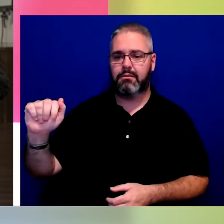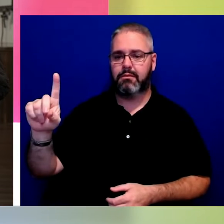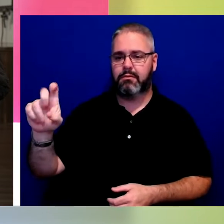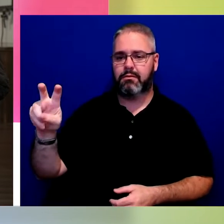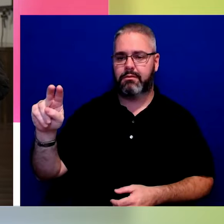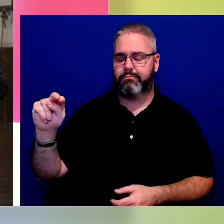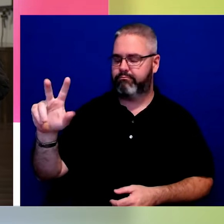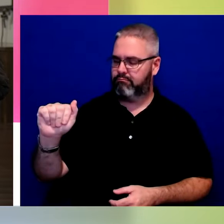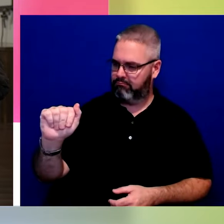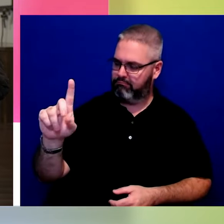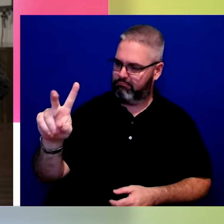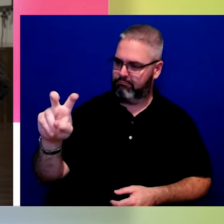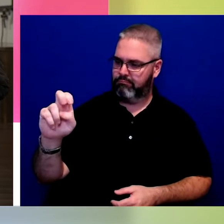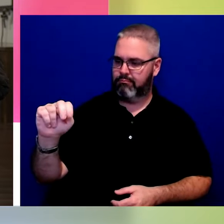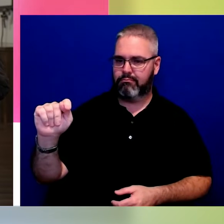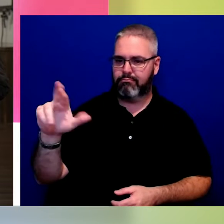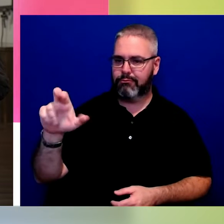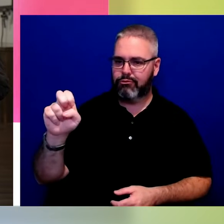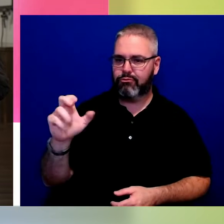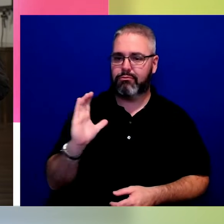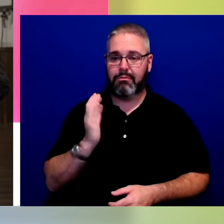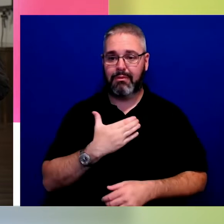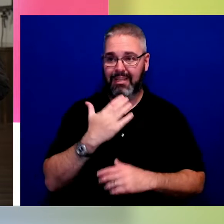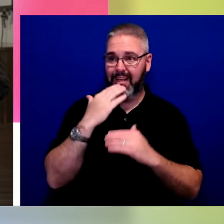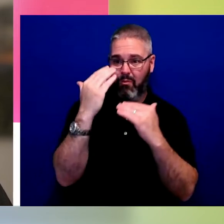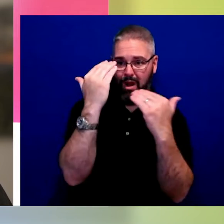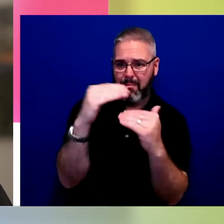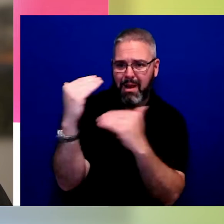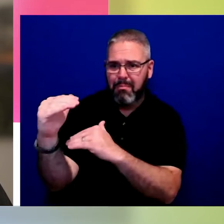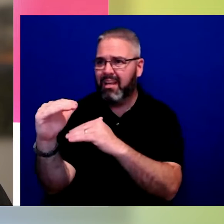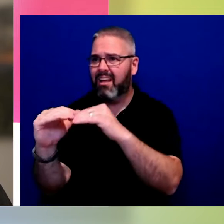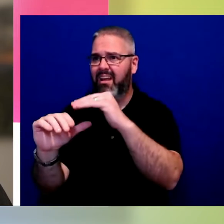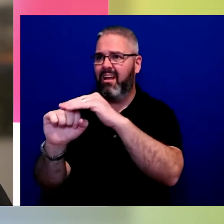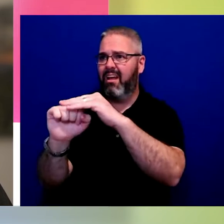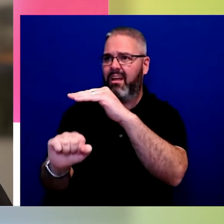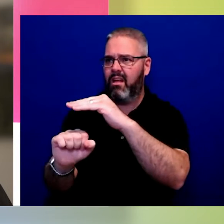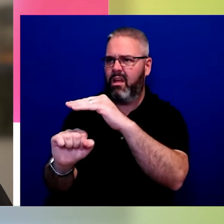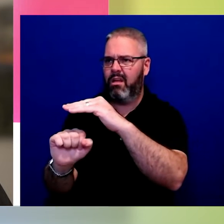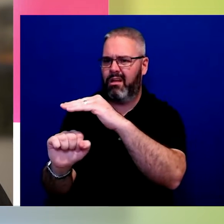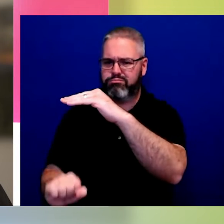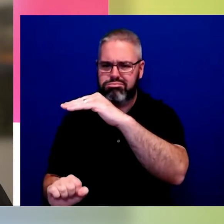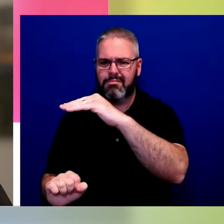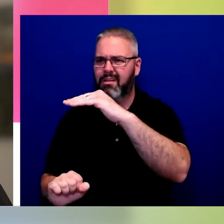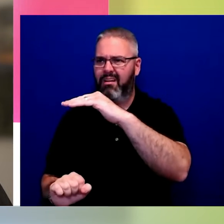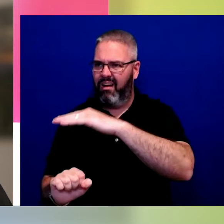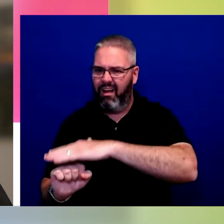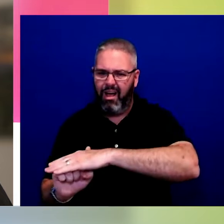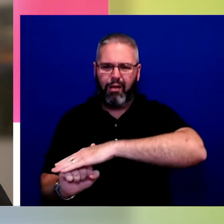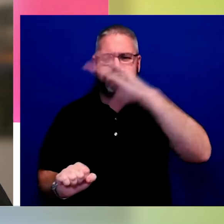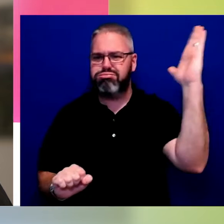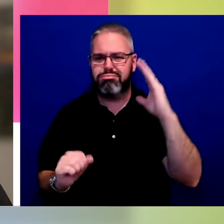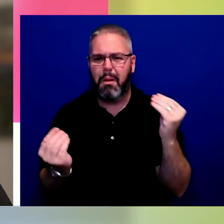and remove some of those limitations. What I think has been really extraordinary